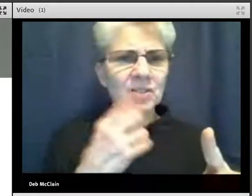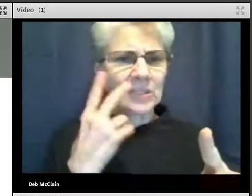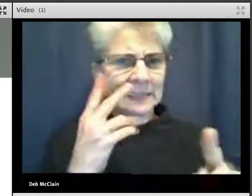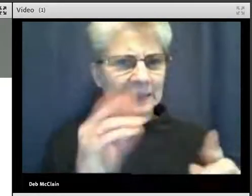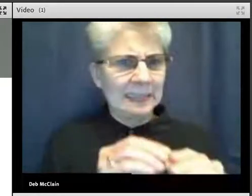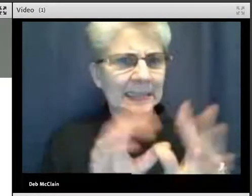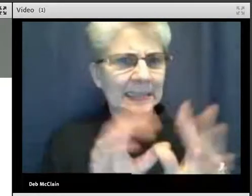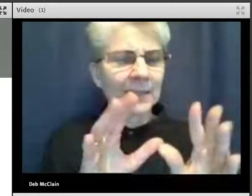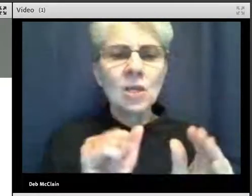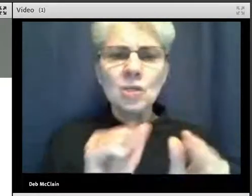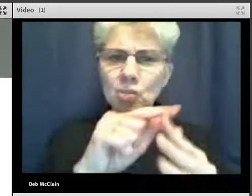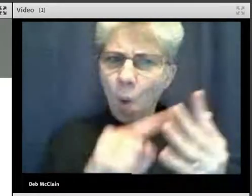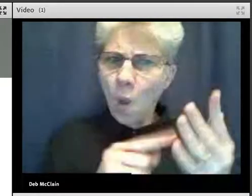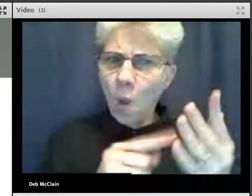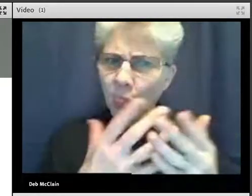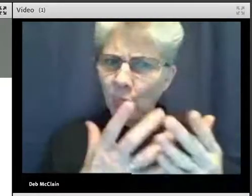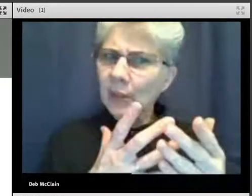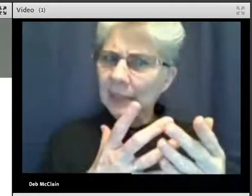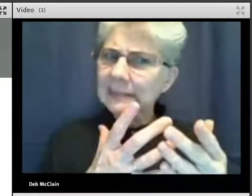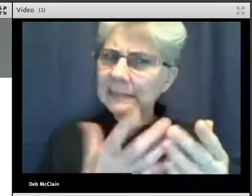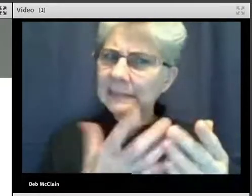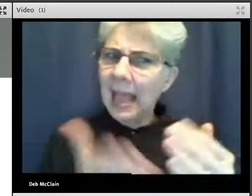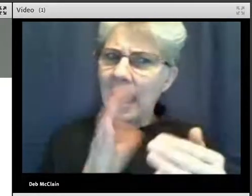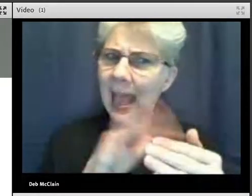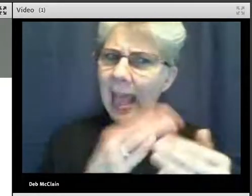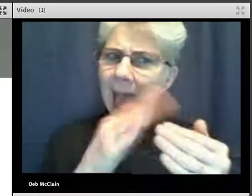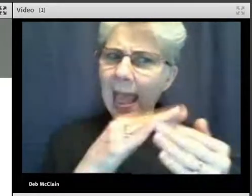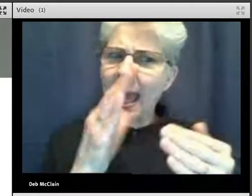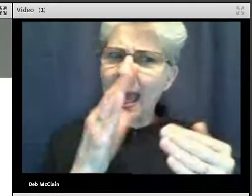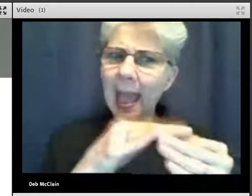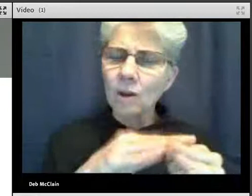so that she could see a little better. So all of that stuff compounds itself,